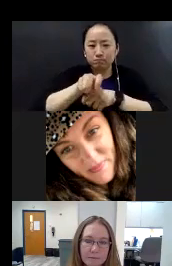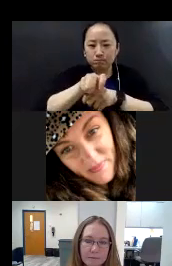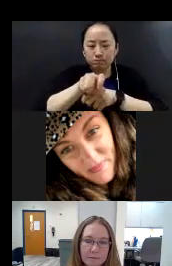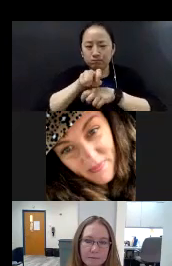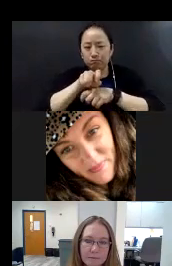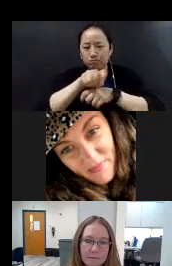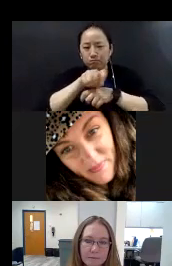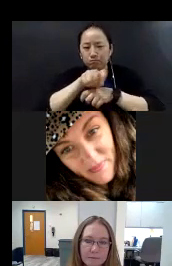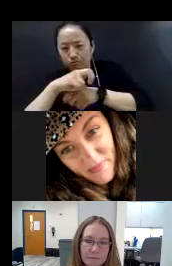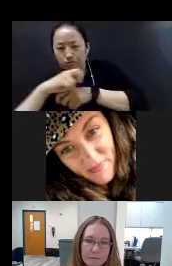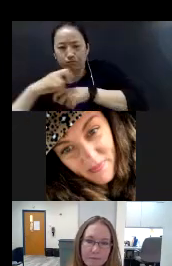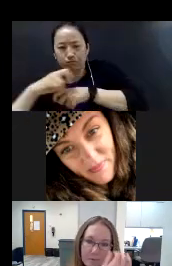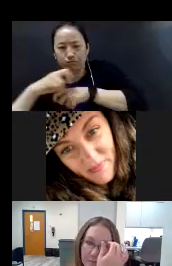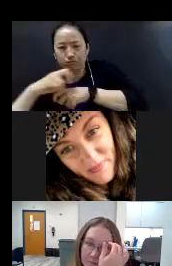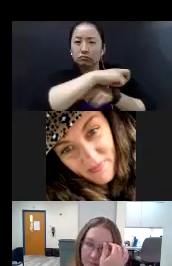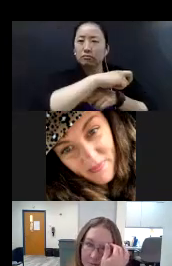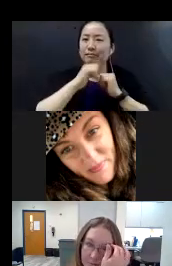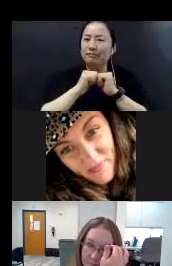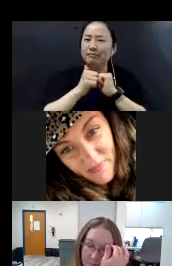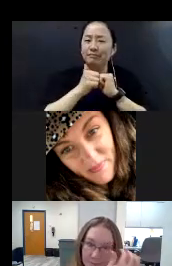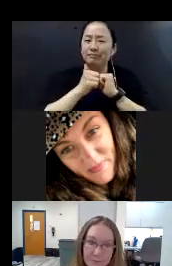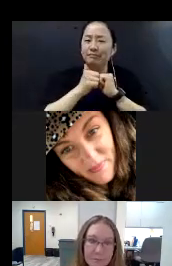THE HOME.